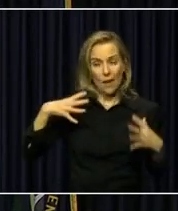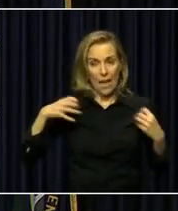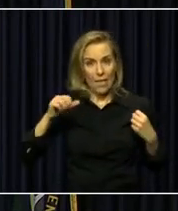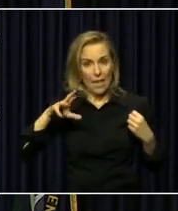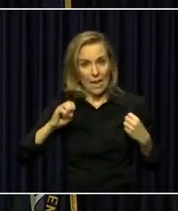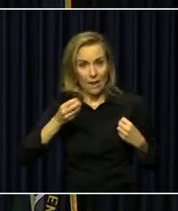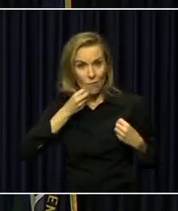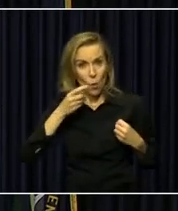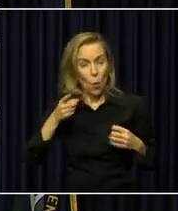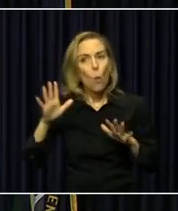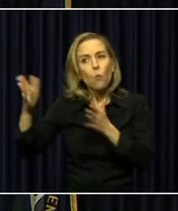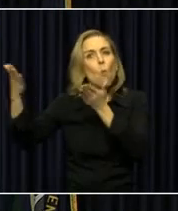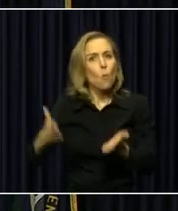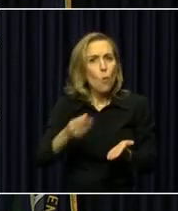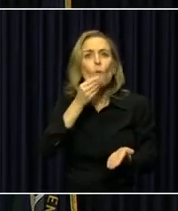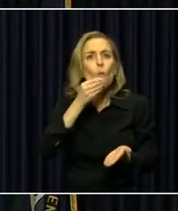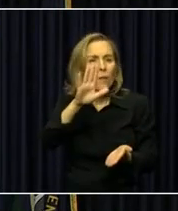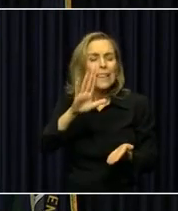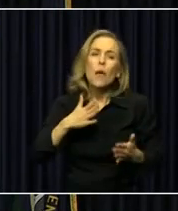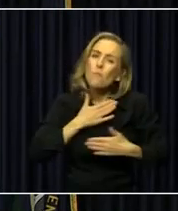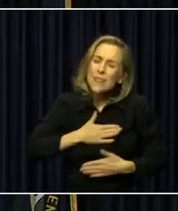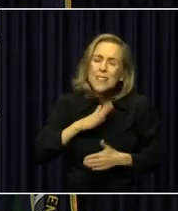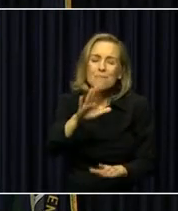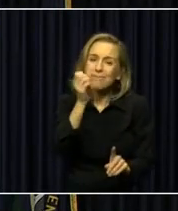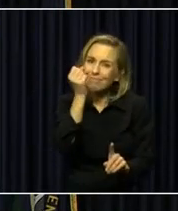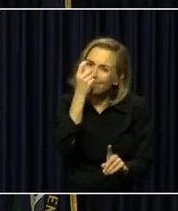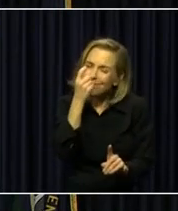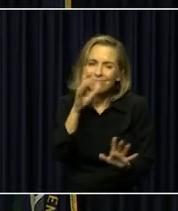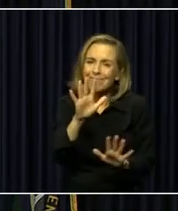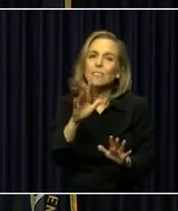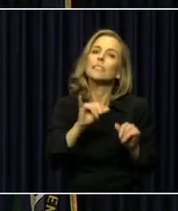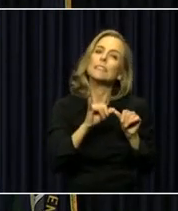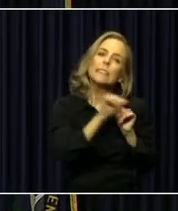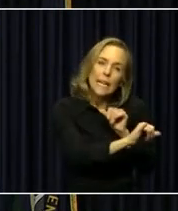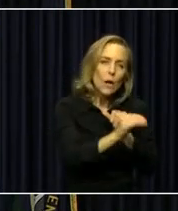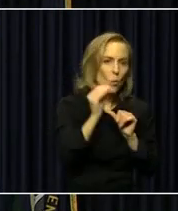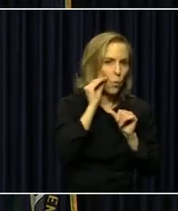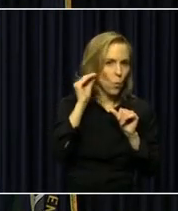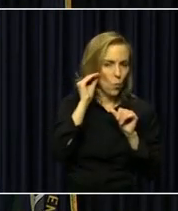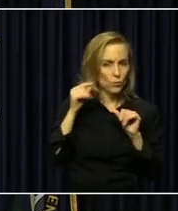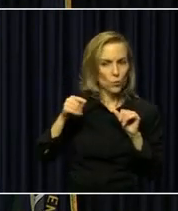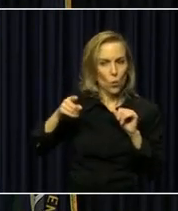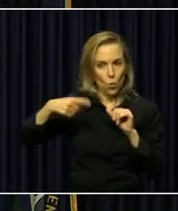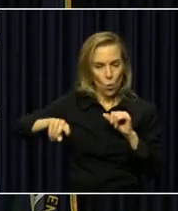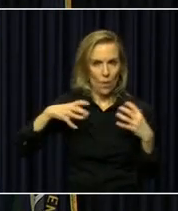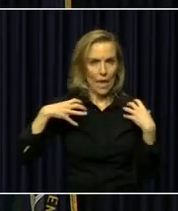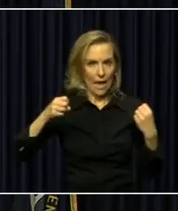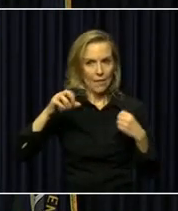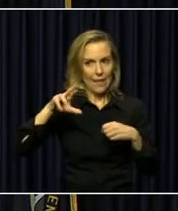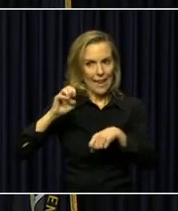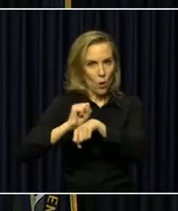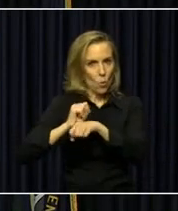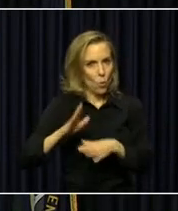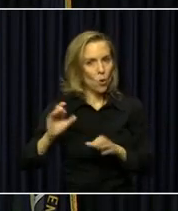STATE, AND I WISH IT DIDN'T TAKE COVID-19 TO DO IT, BUT AGAIN, IT'S THAT YOU ARE WILLING TO DO